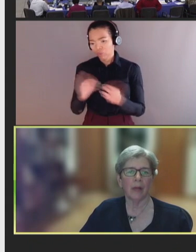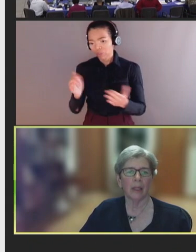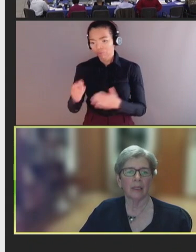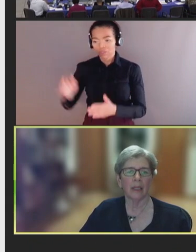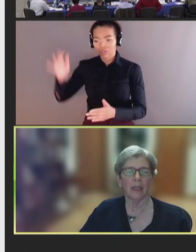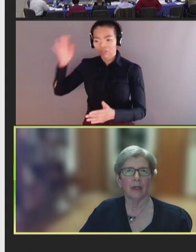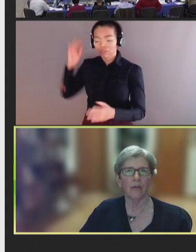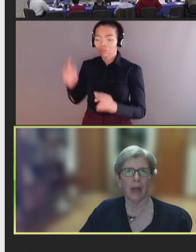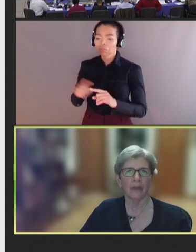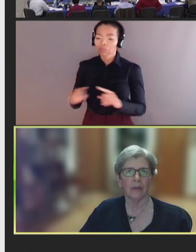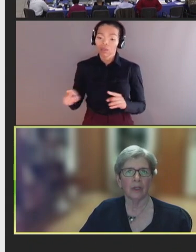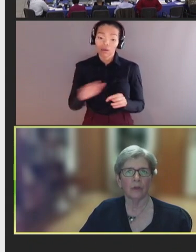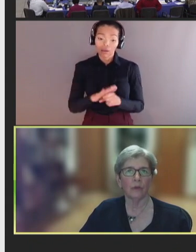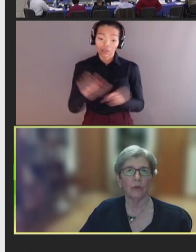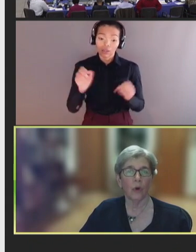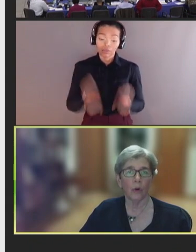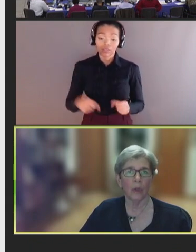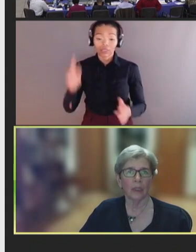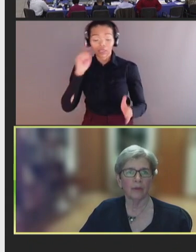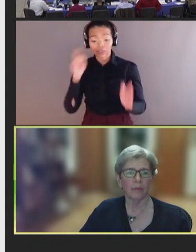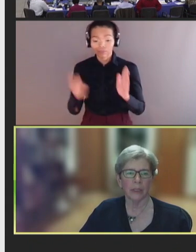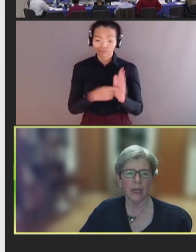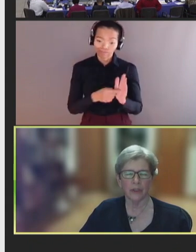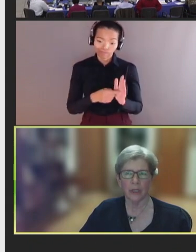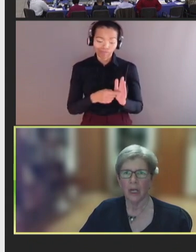validate a vaccine-induced correlative protection.